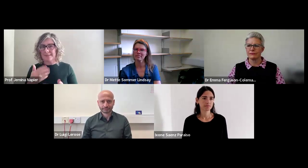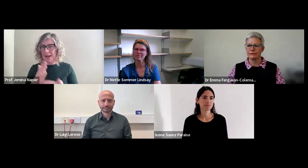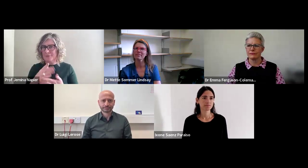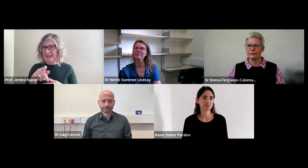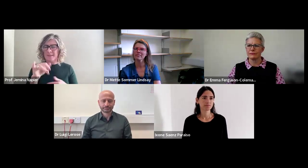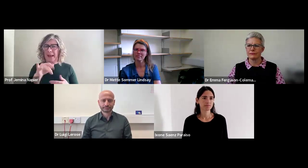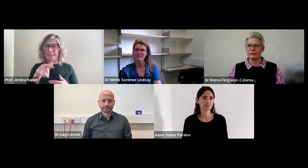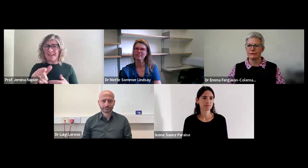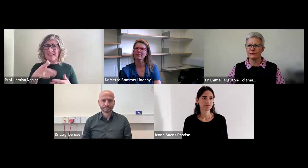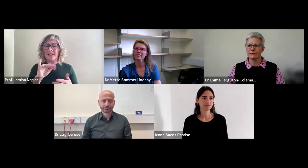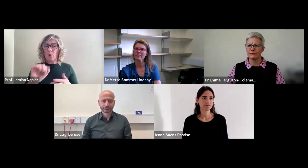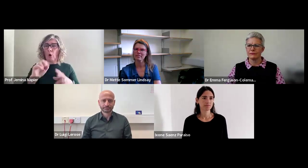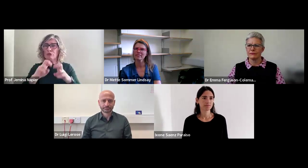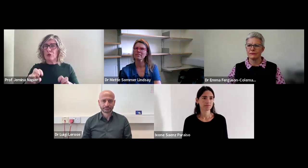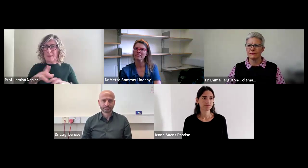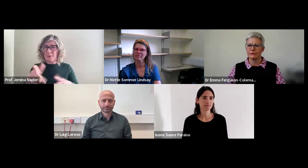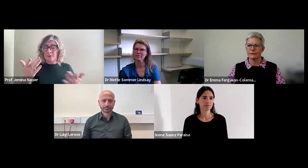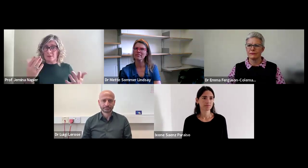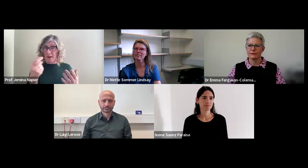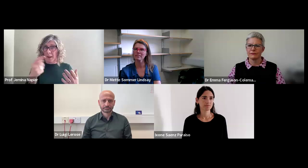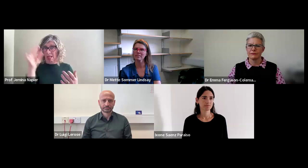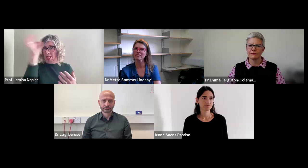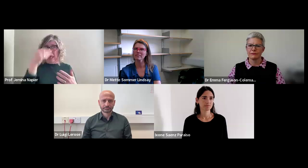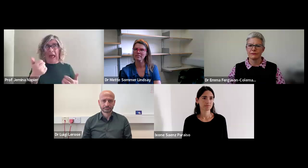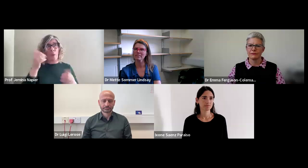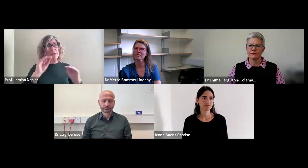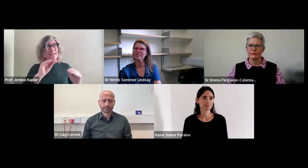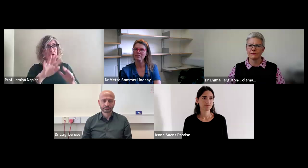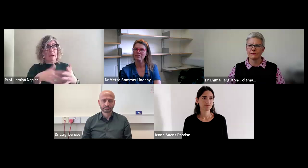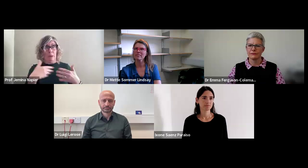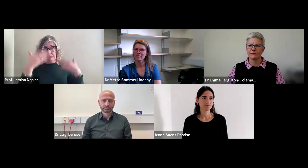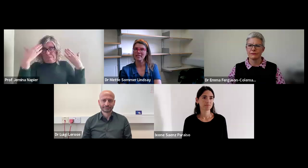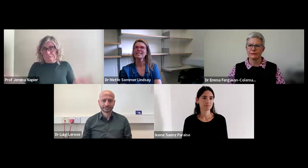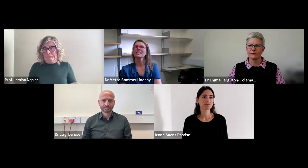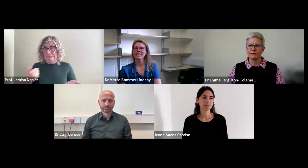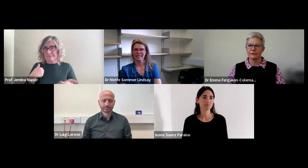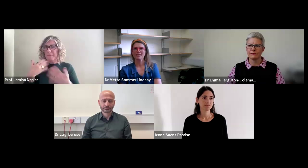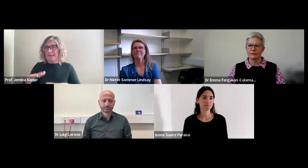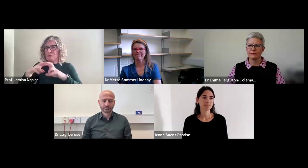that deaf will just take sign language but making sure that -- I mean obviously depending on your